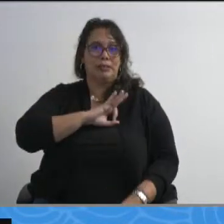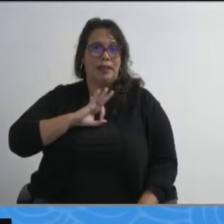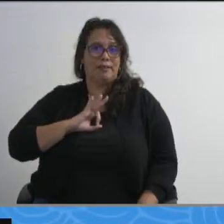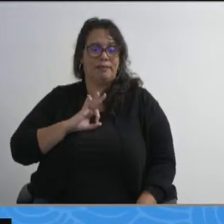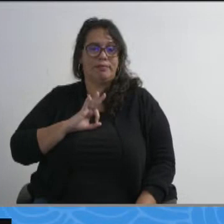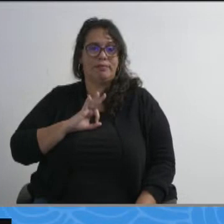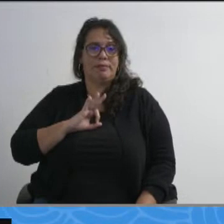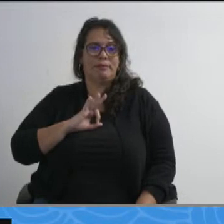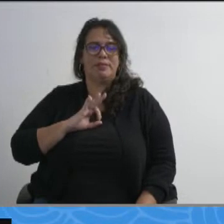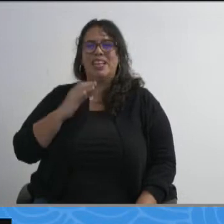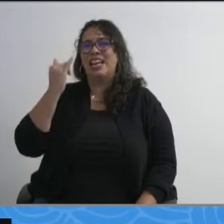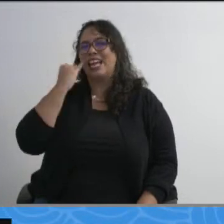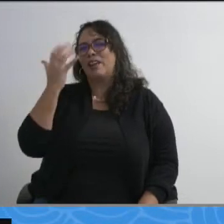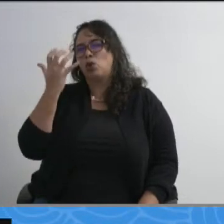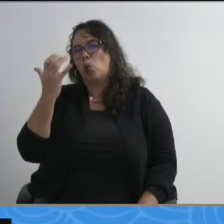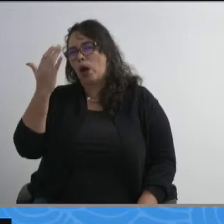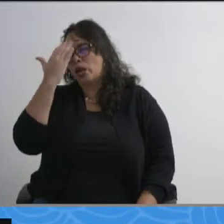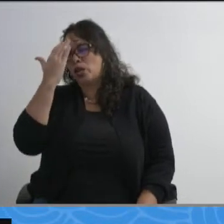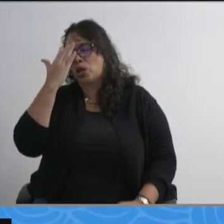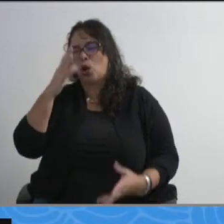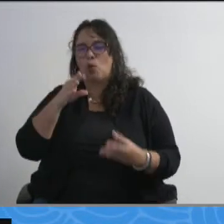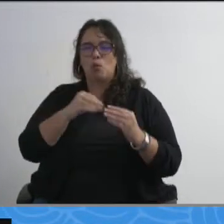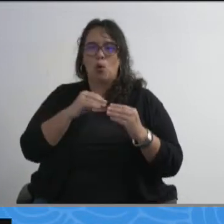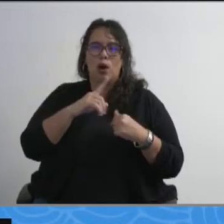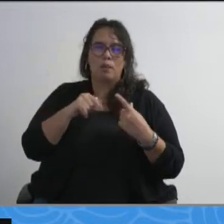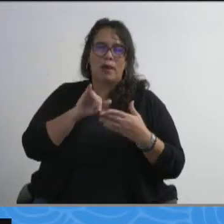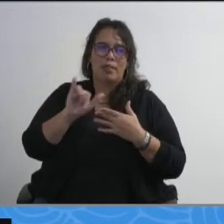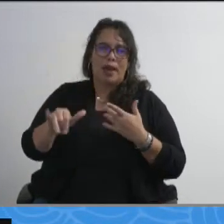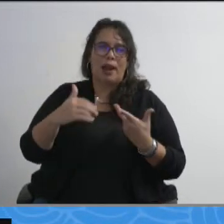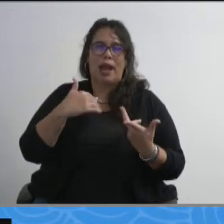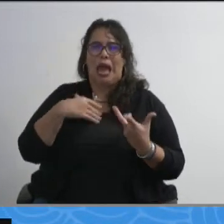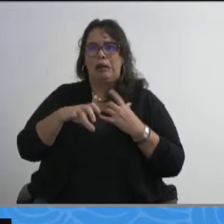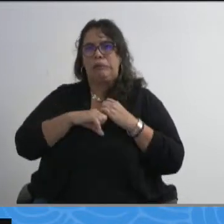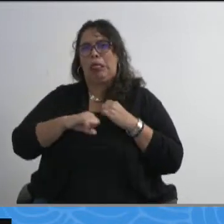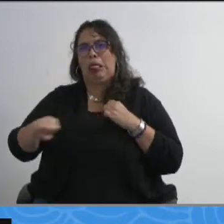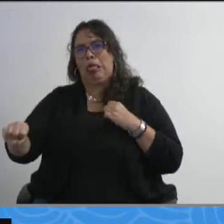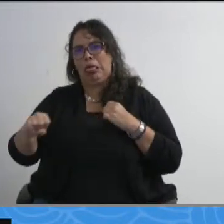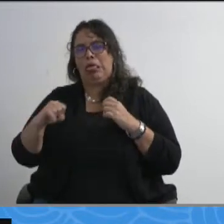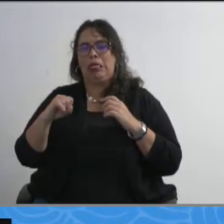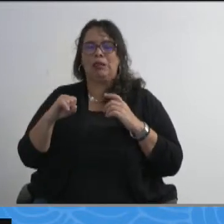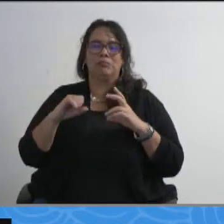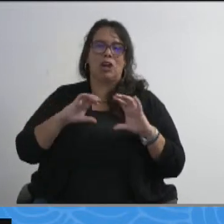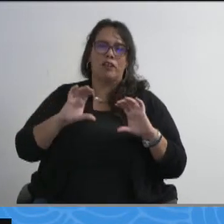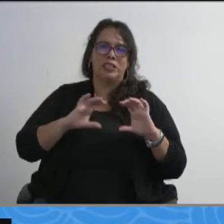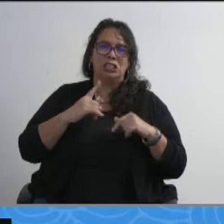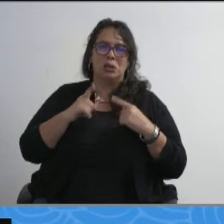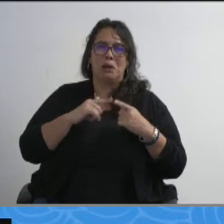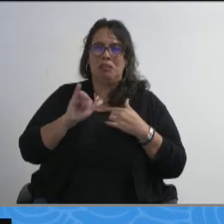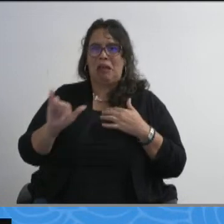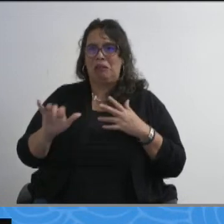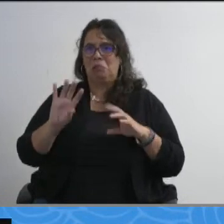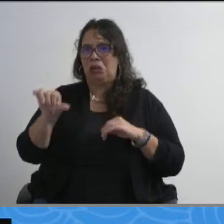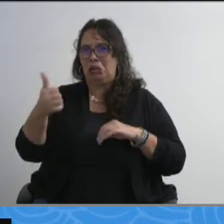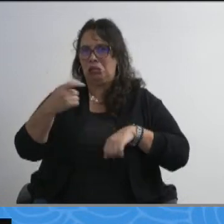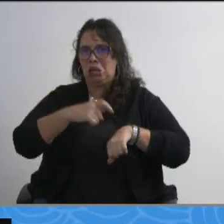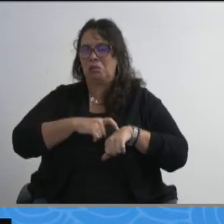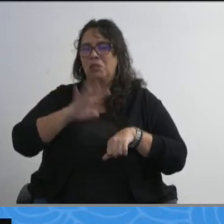If you wanna know more about that, I have a lengthy, I can have a lengthy of conversation offline about that. But it is a federal law.